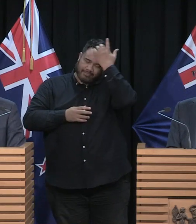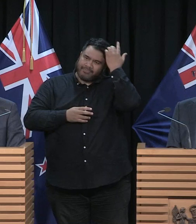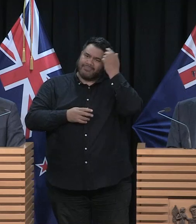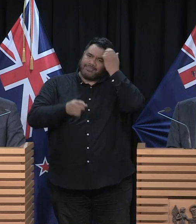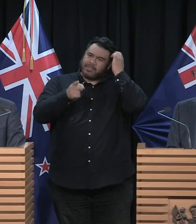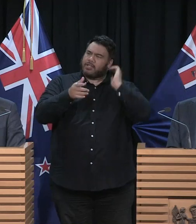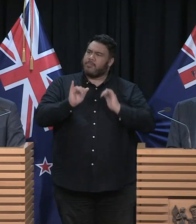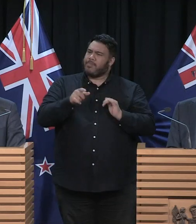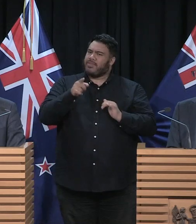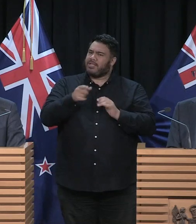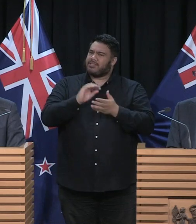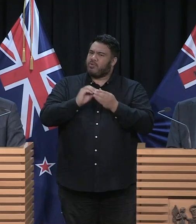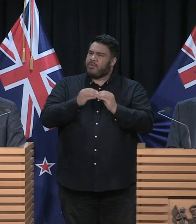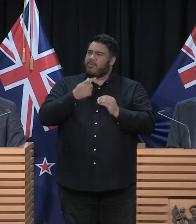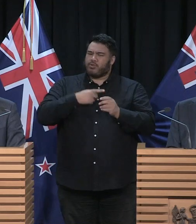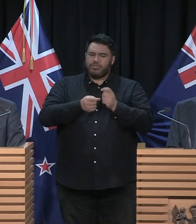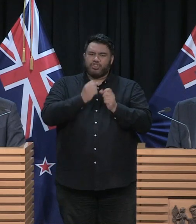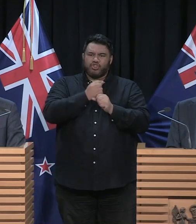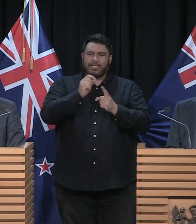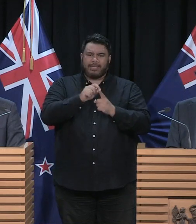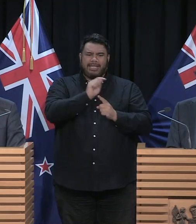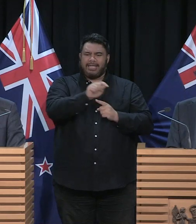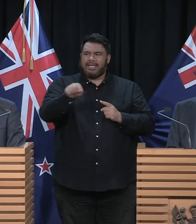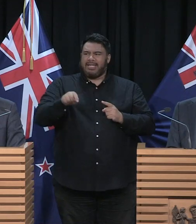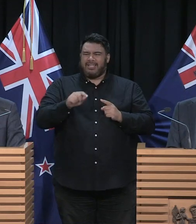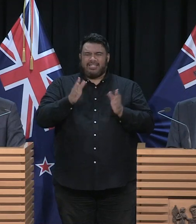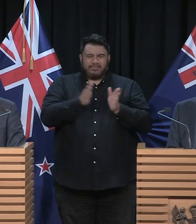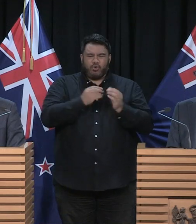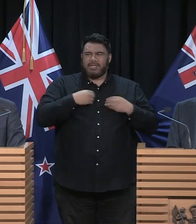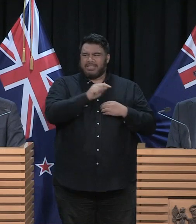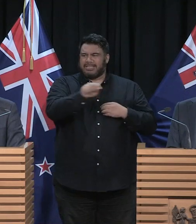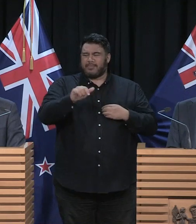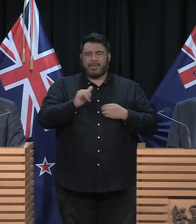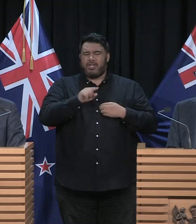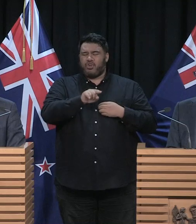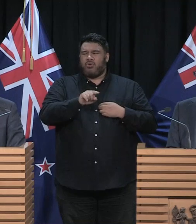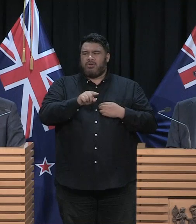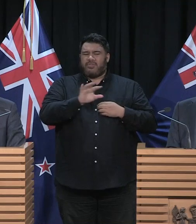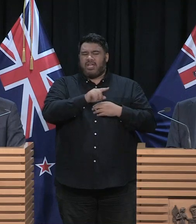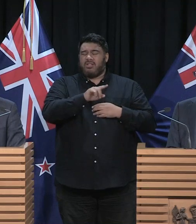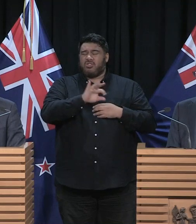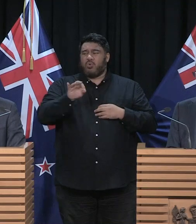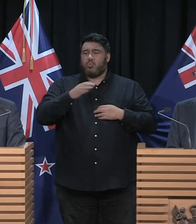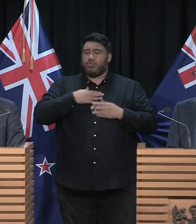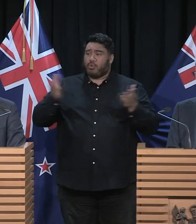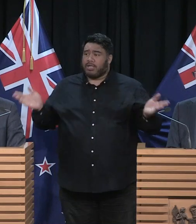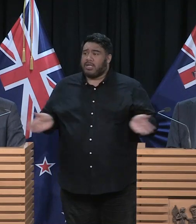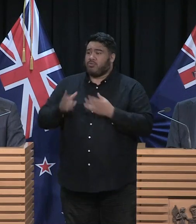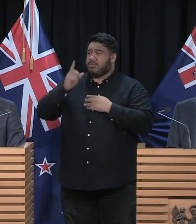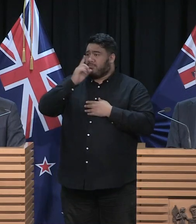turned down. Is that part of the GP system in general - essentially a collection of